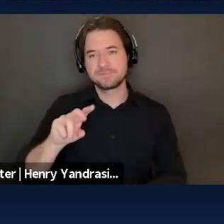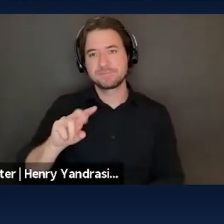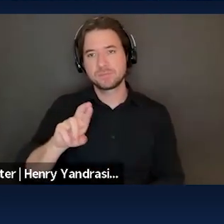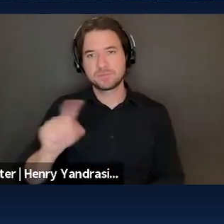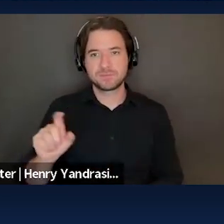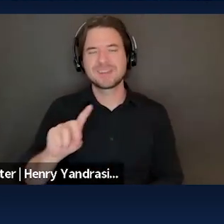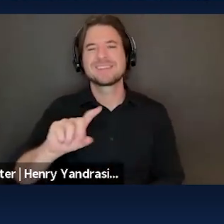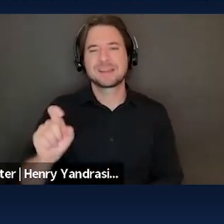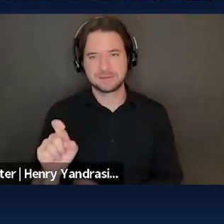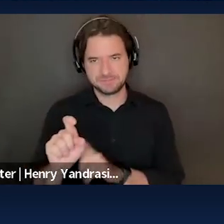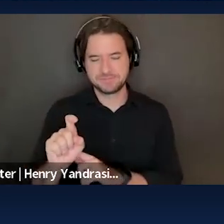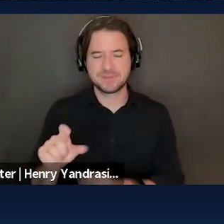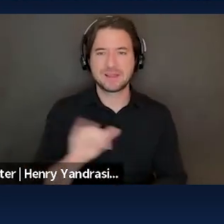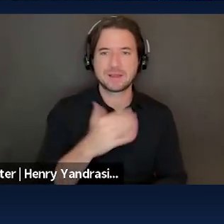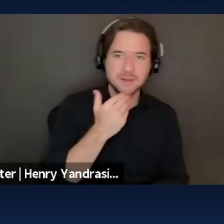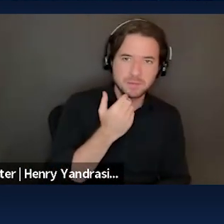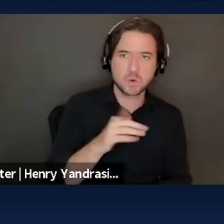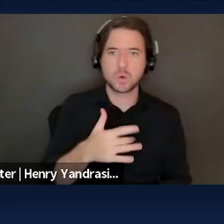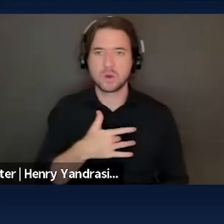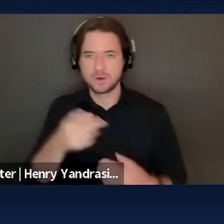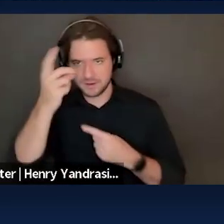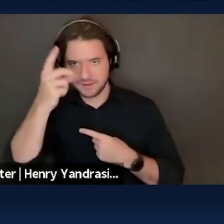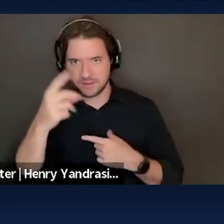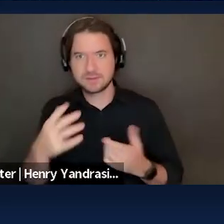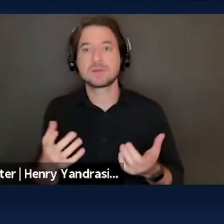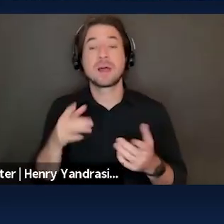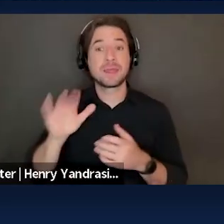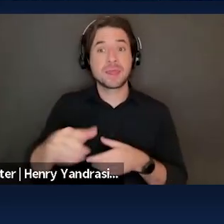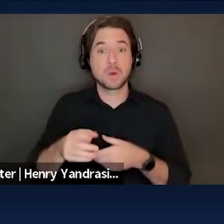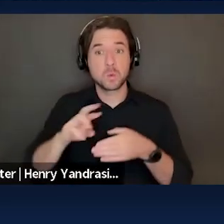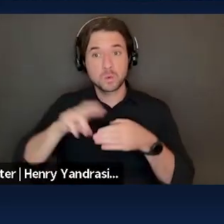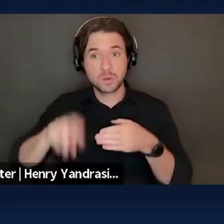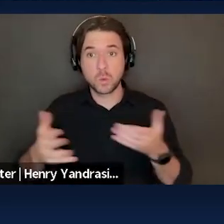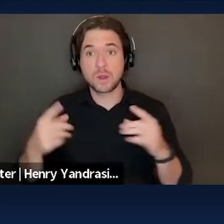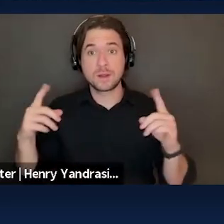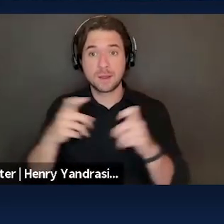Then those without disabilities often resulted in complex healthcare needs that require medical attention.